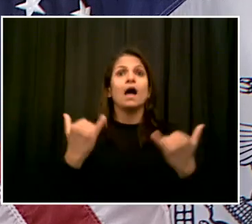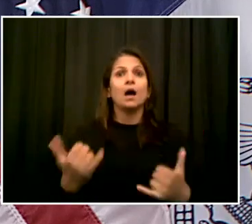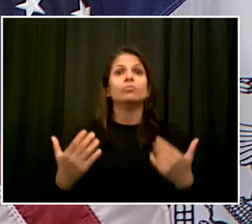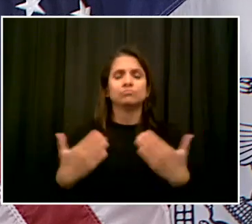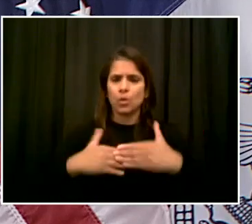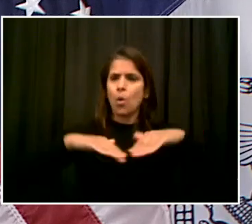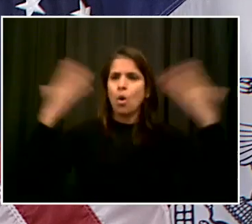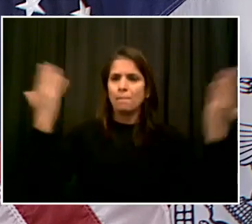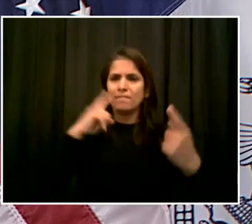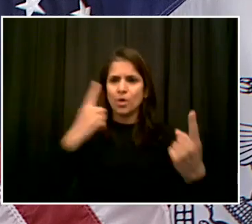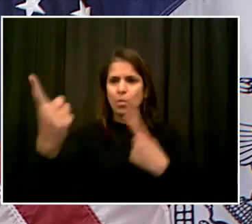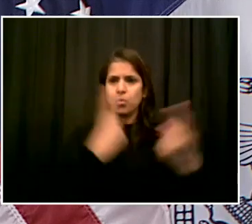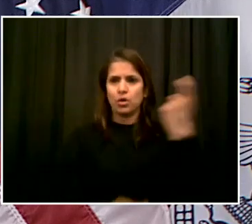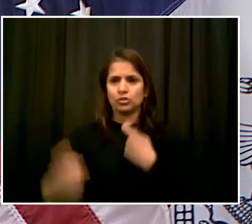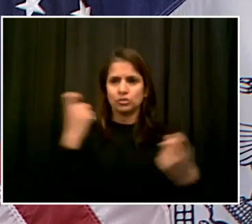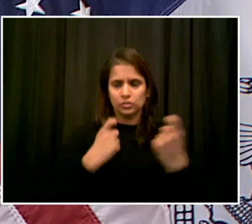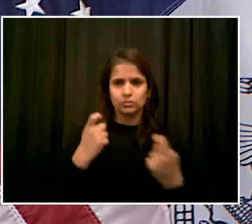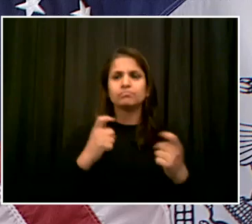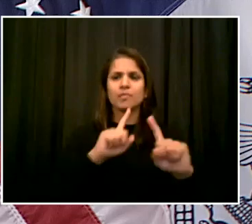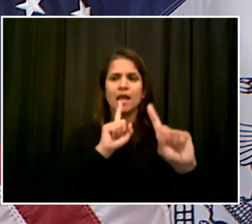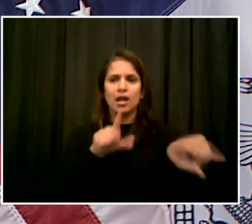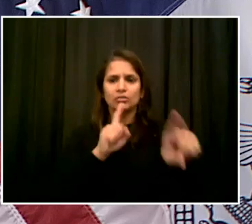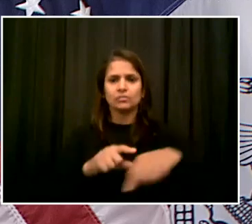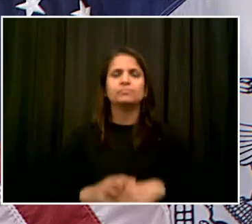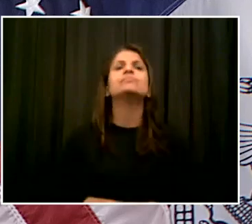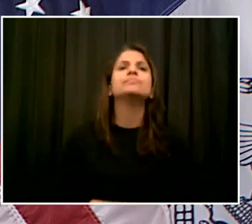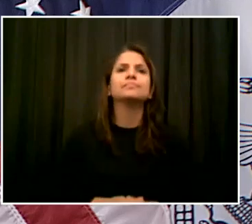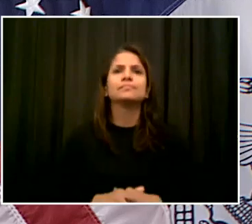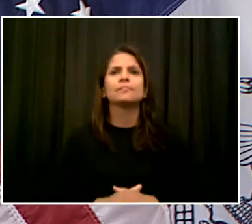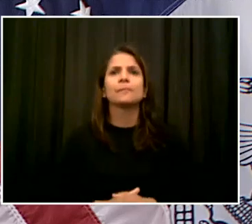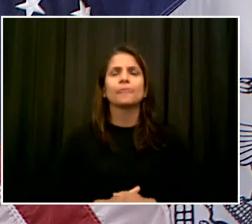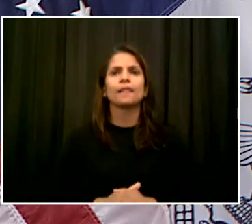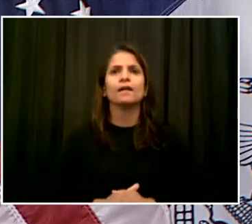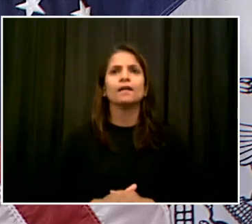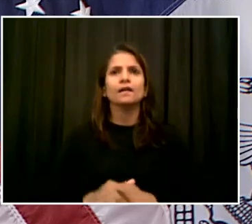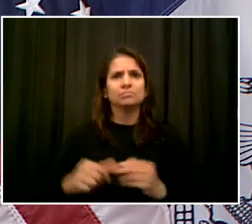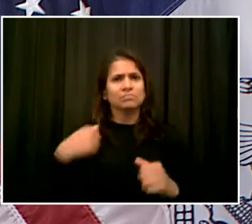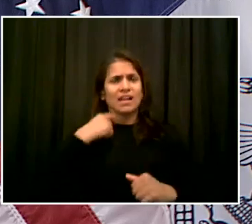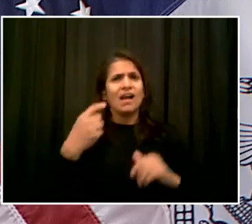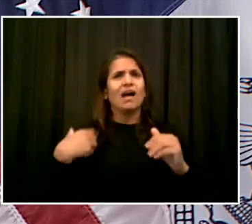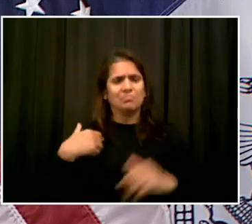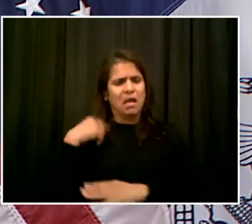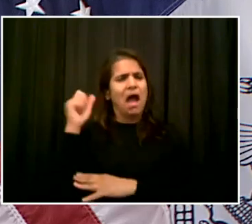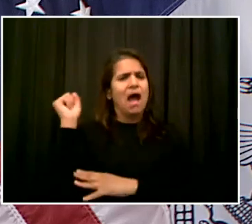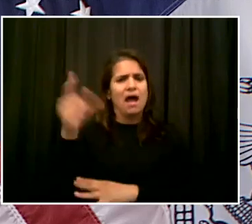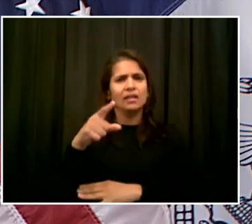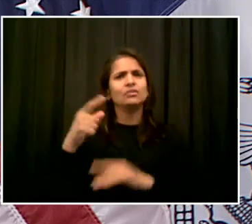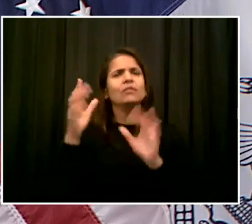YOU'RE FIRST. GOOD MORNING EVERYNOE,I WANTED TOE ABOUT THE EVENTS LAST NIGHT AND,